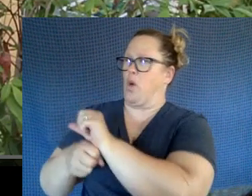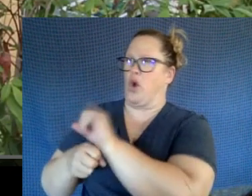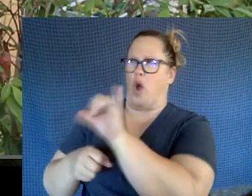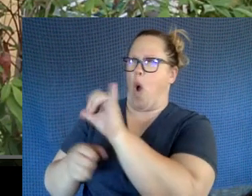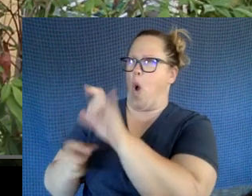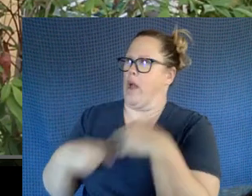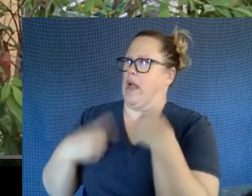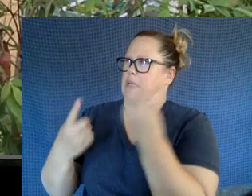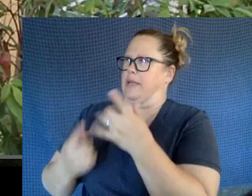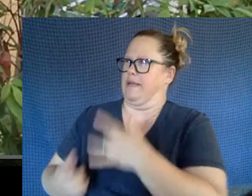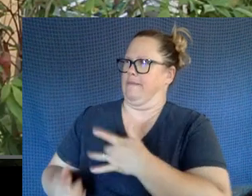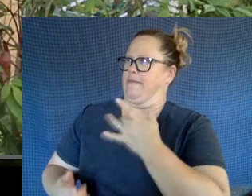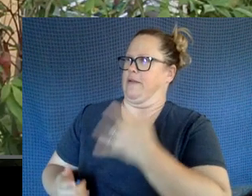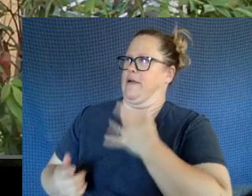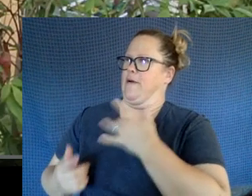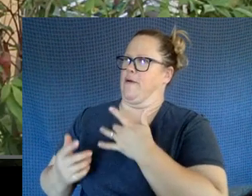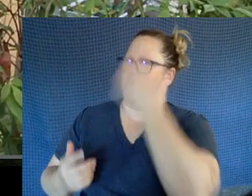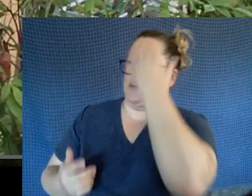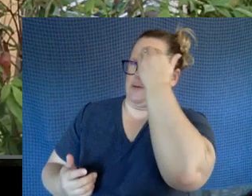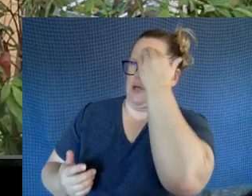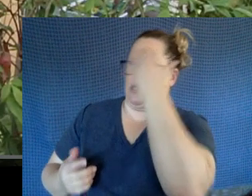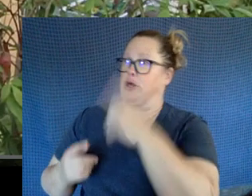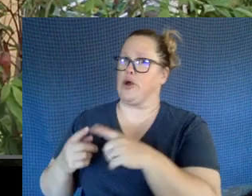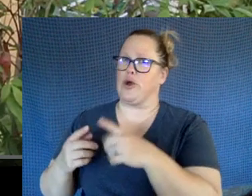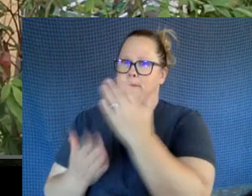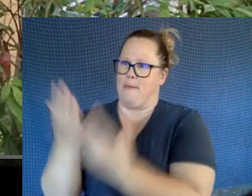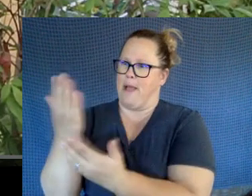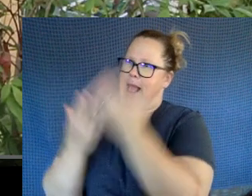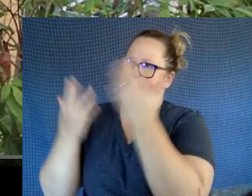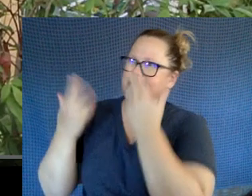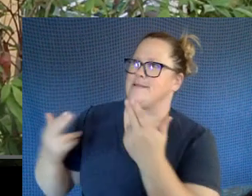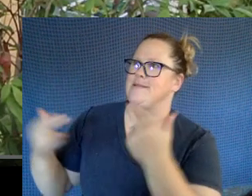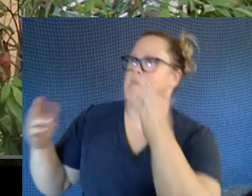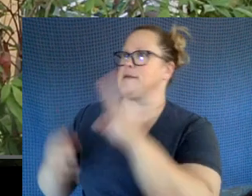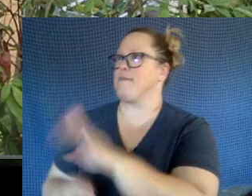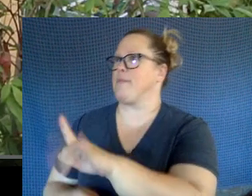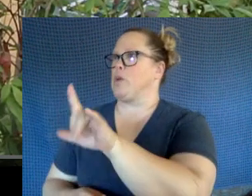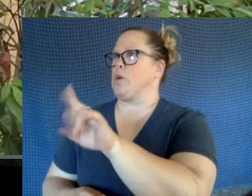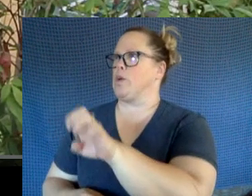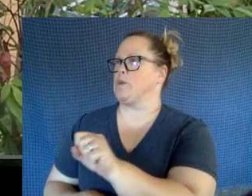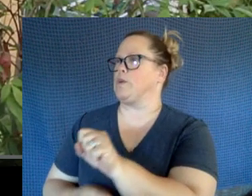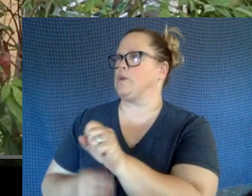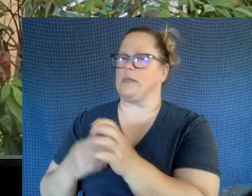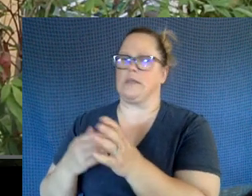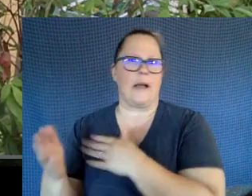sing the blues when I paint and cut and paste. I never know what I'll create when